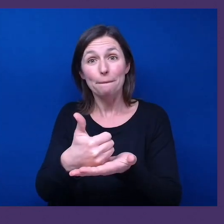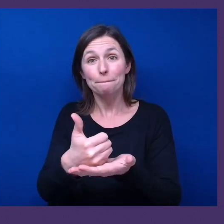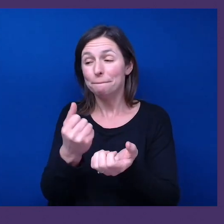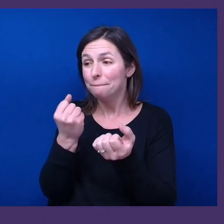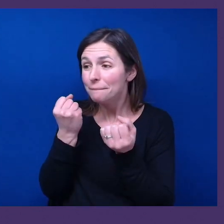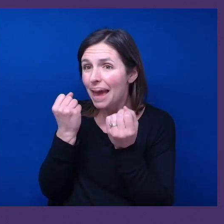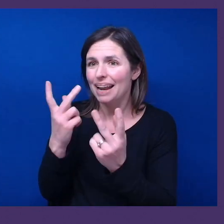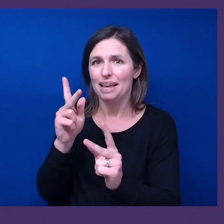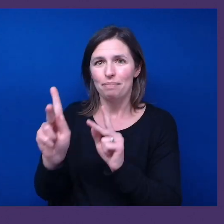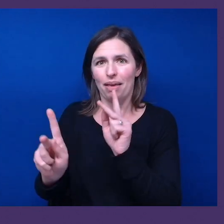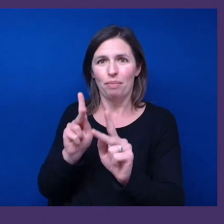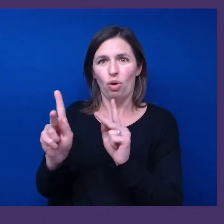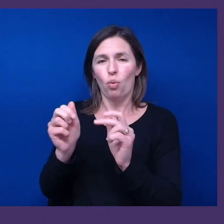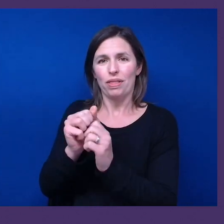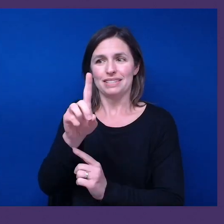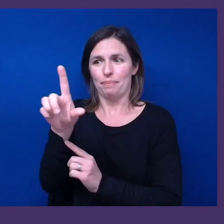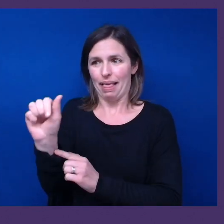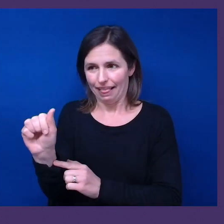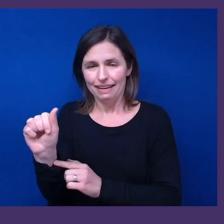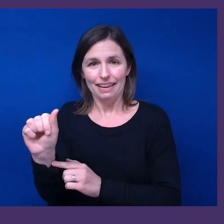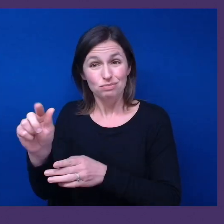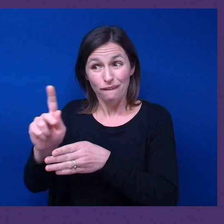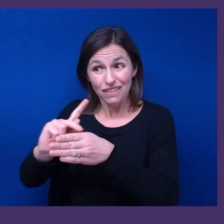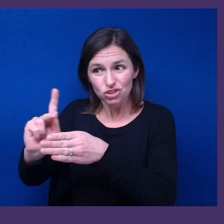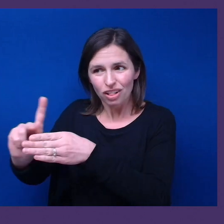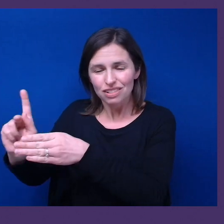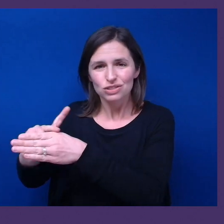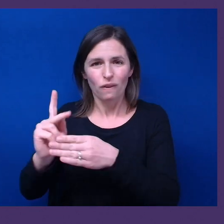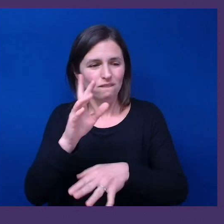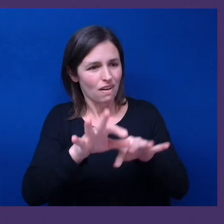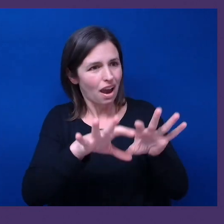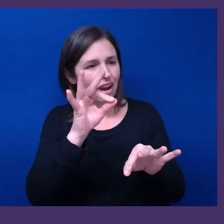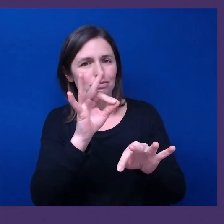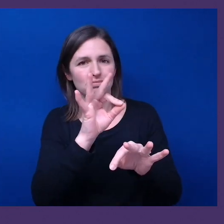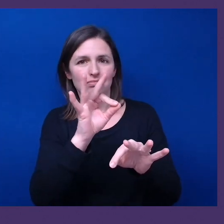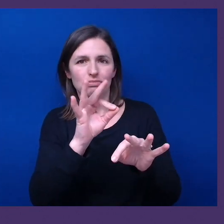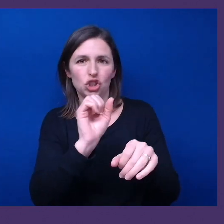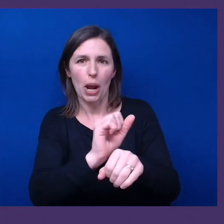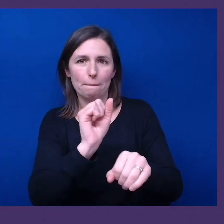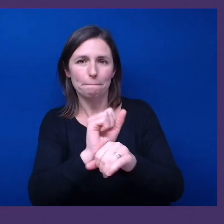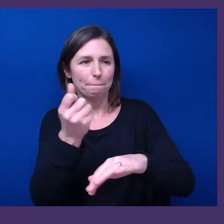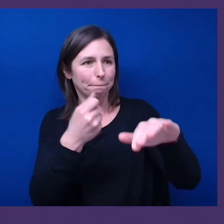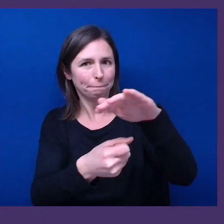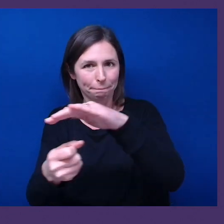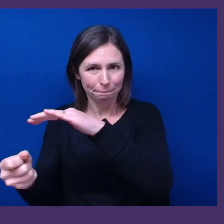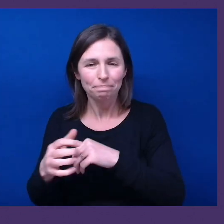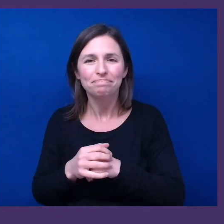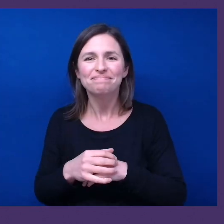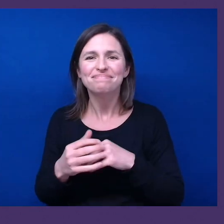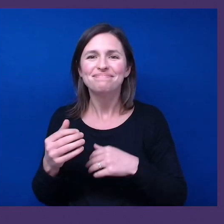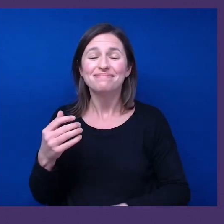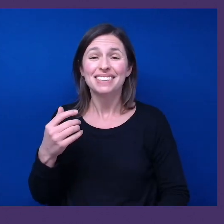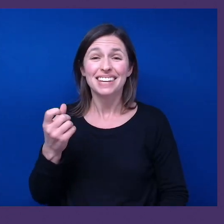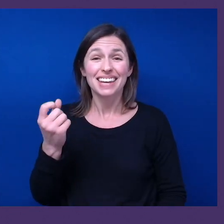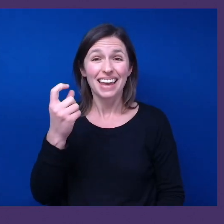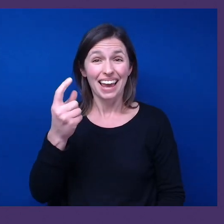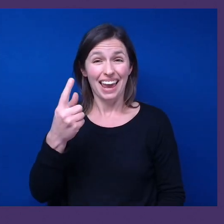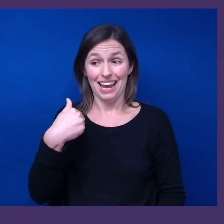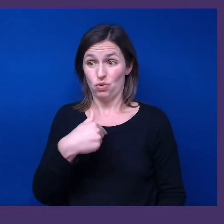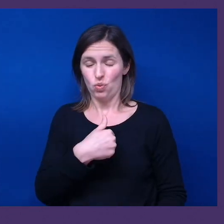But the demand for support from disabled professionals across sectors kept growing. And this was also driven by employers' needs